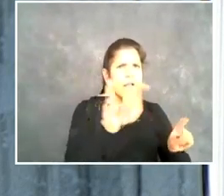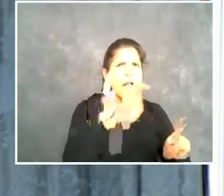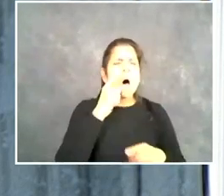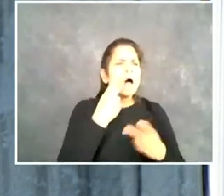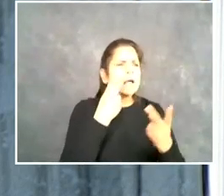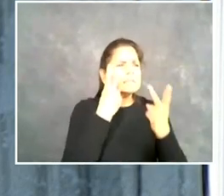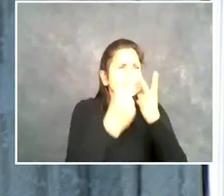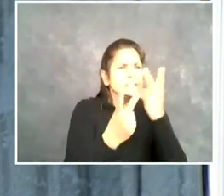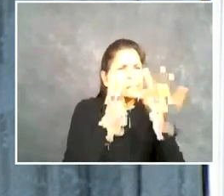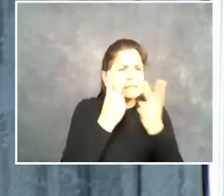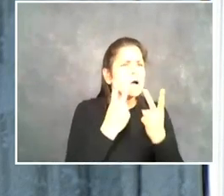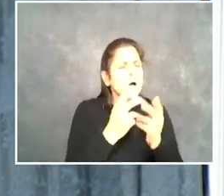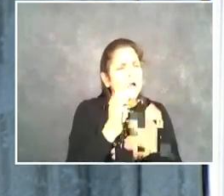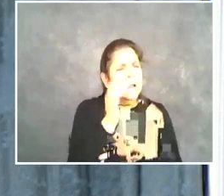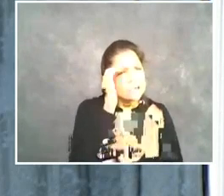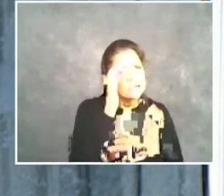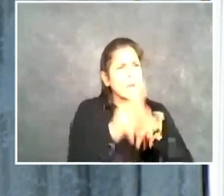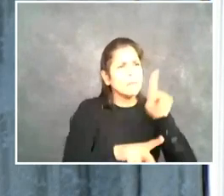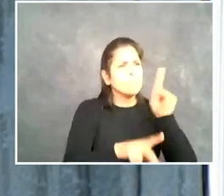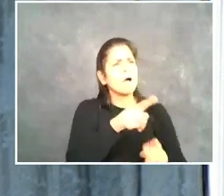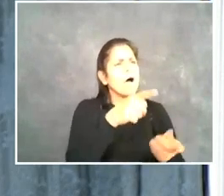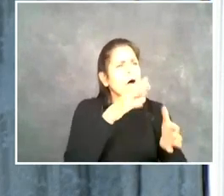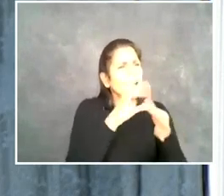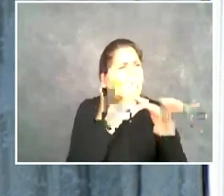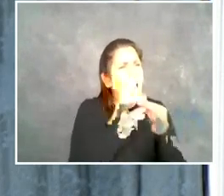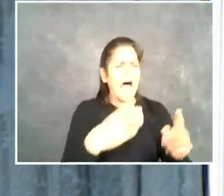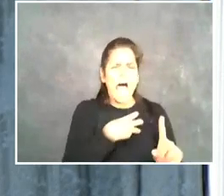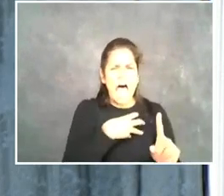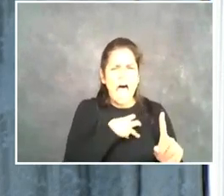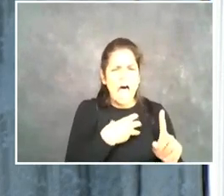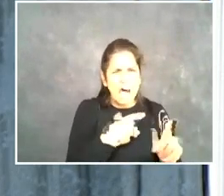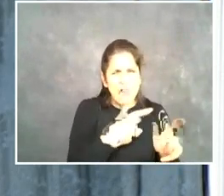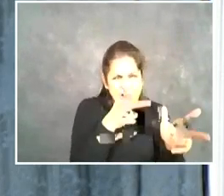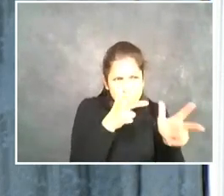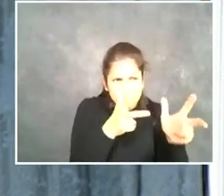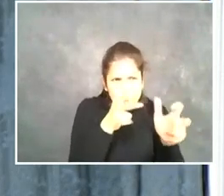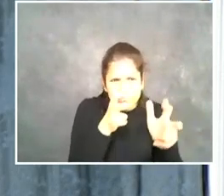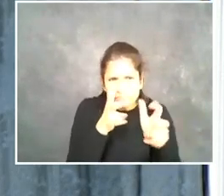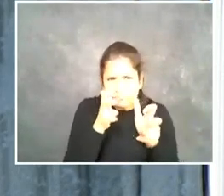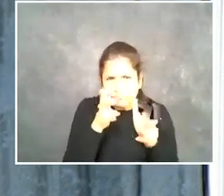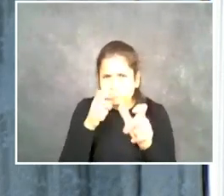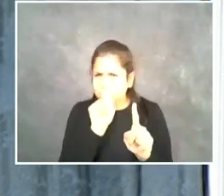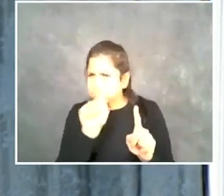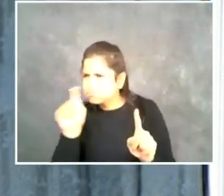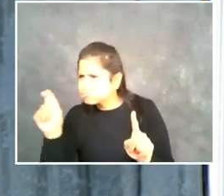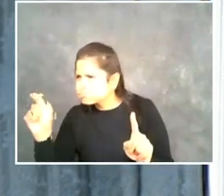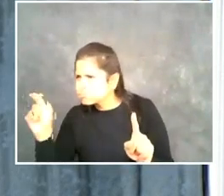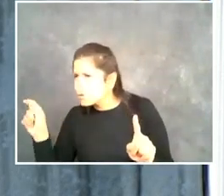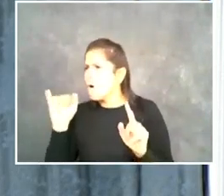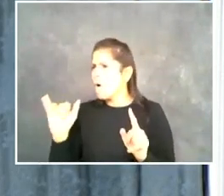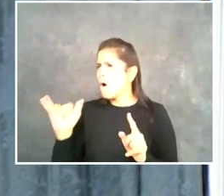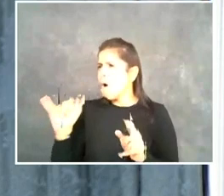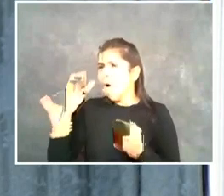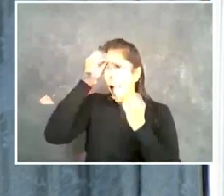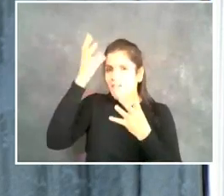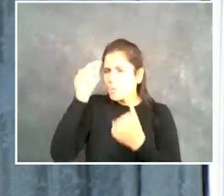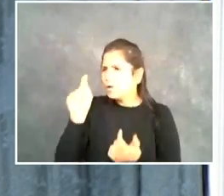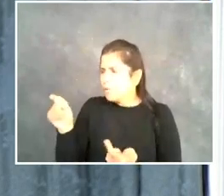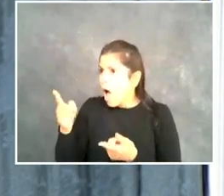THE ABILITY TO LISTEN WELL, TO CONVENE, AND BE ABLE TO GATHER INFORMATION.